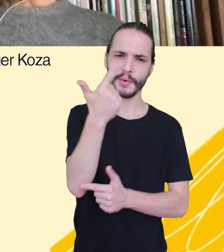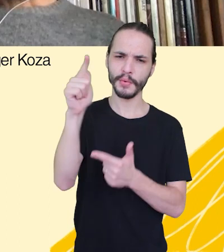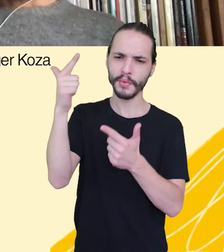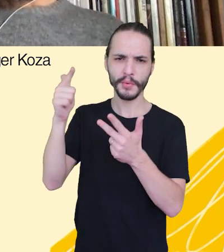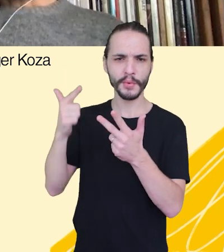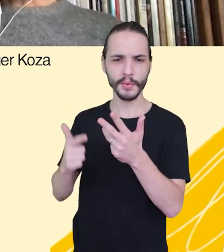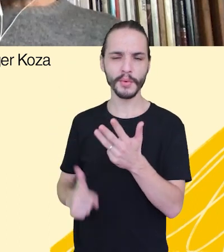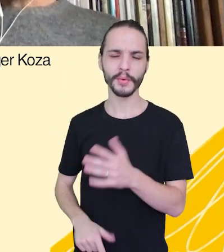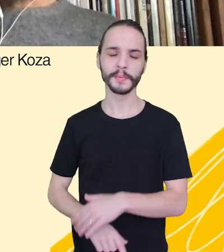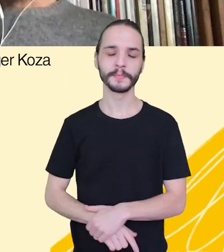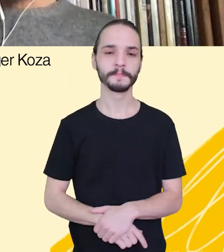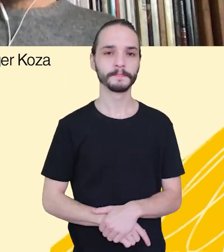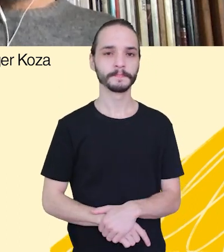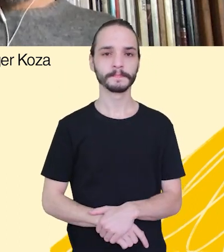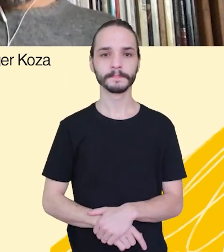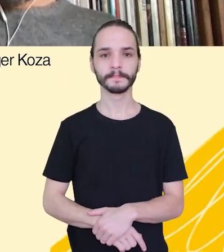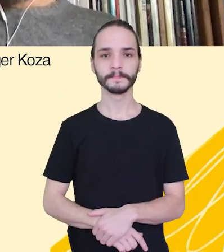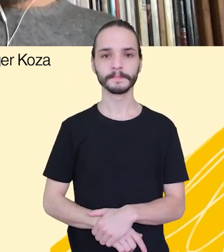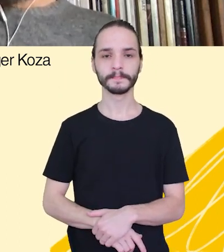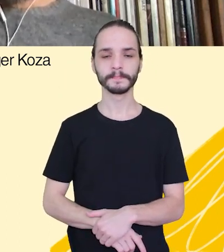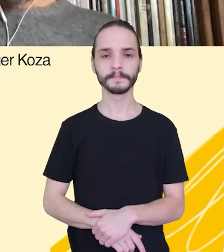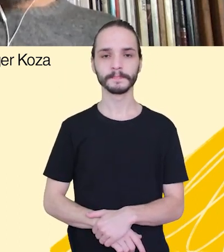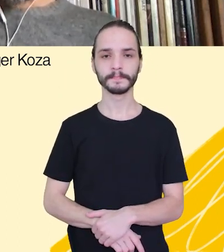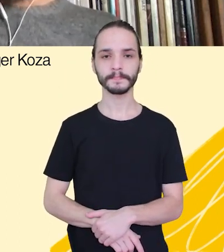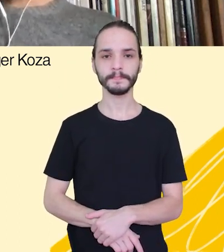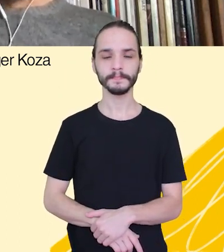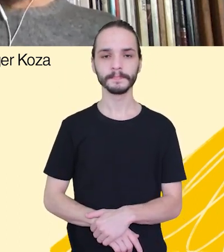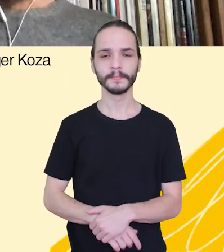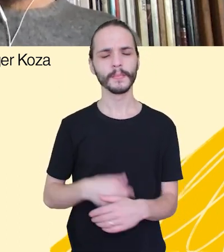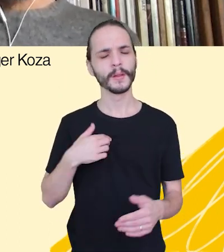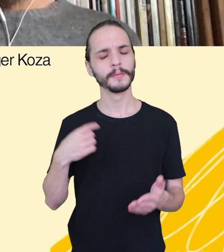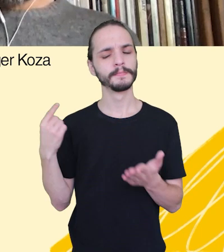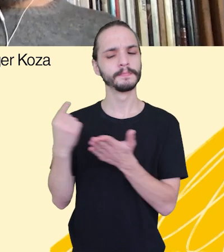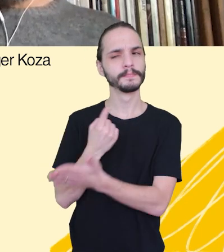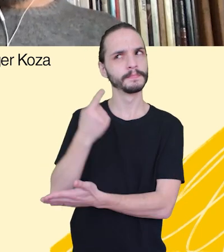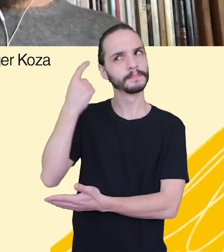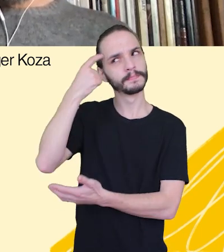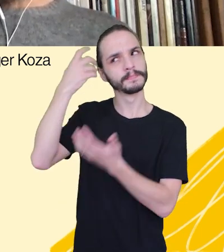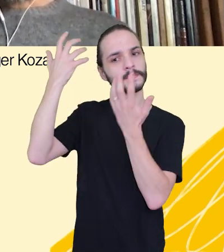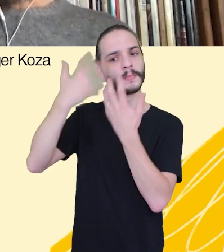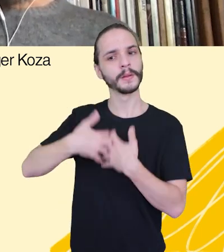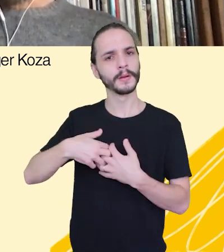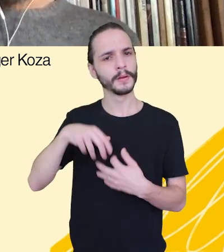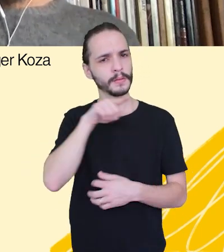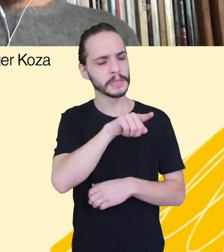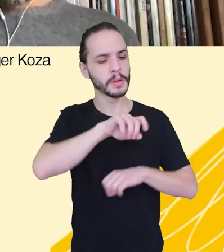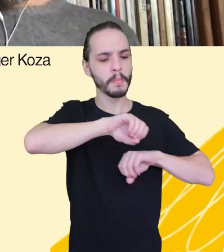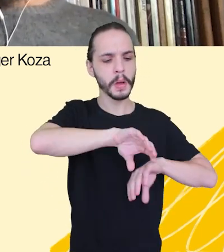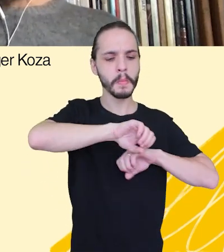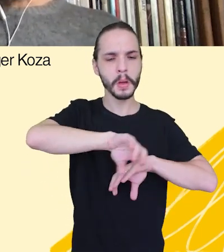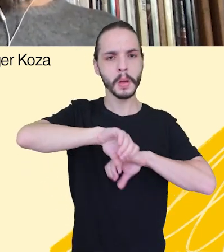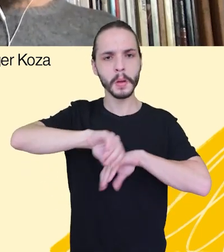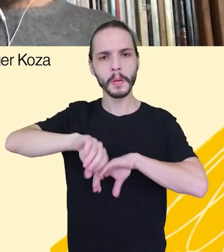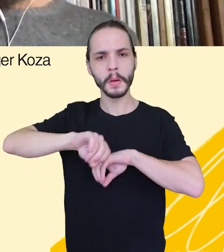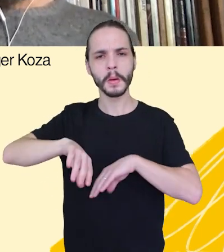I was wondering when you're teaching, what exactly is the main